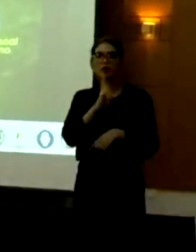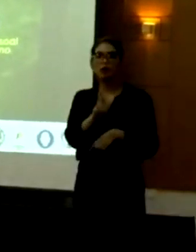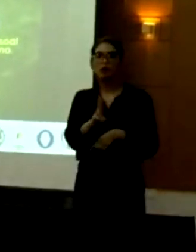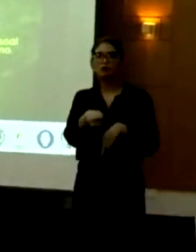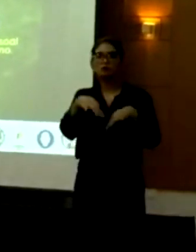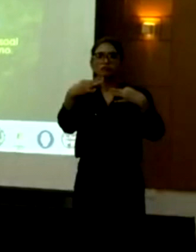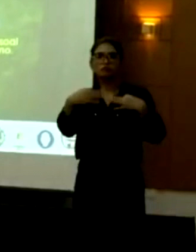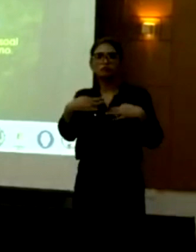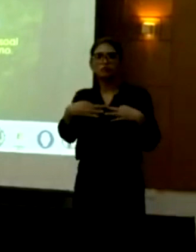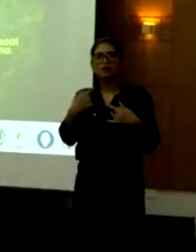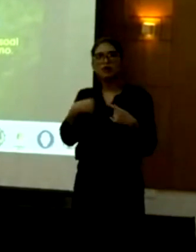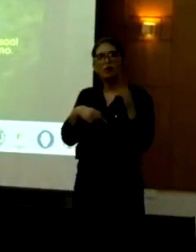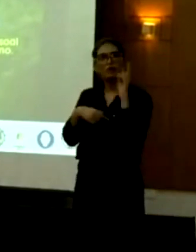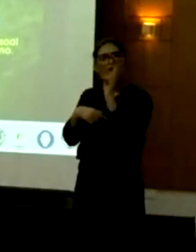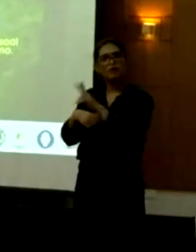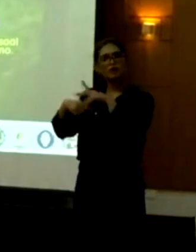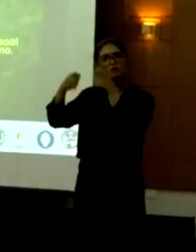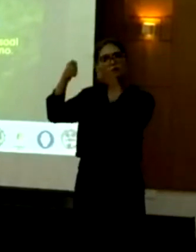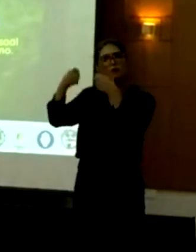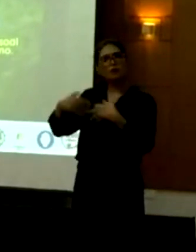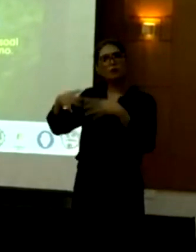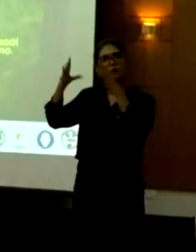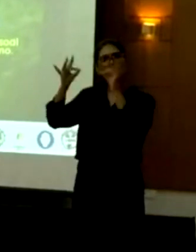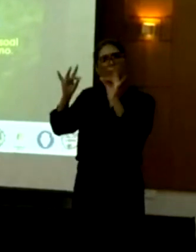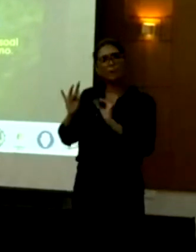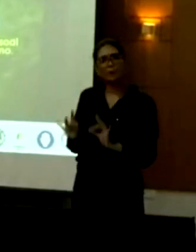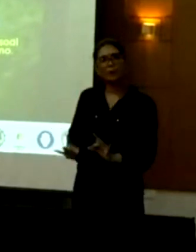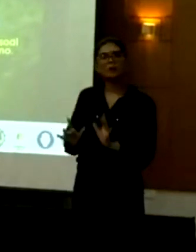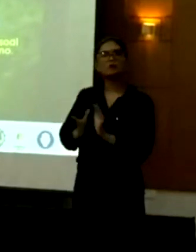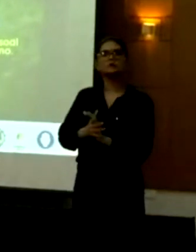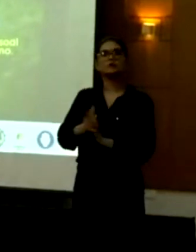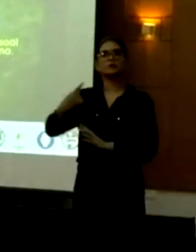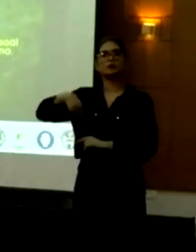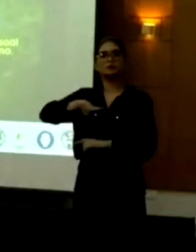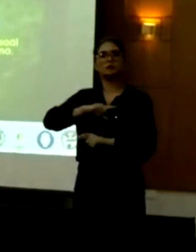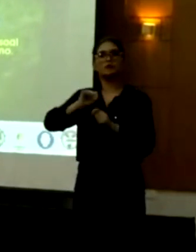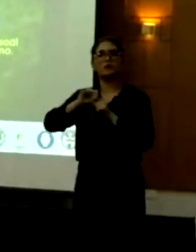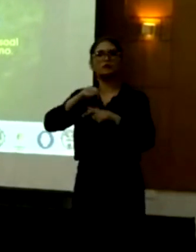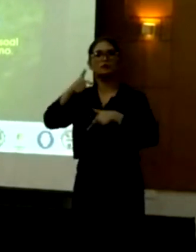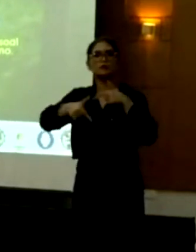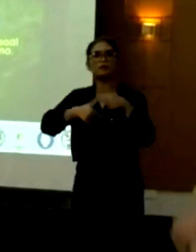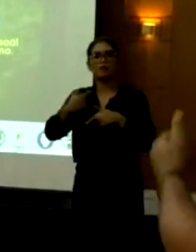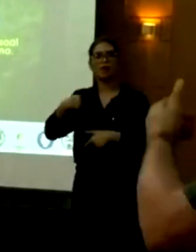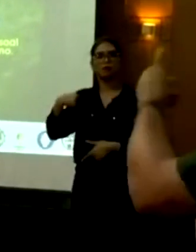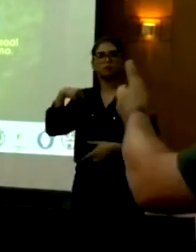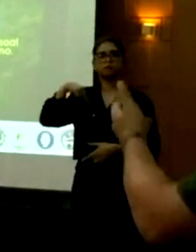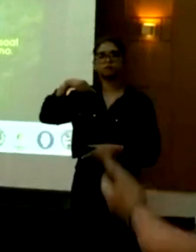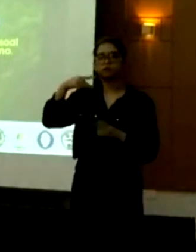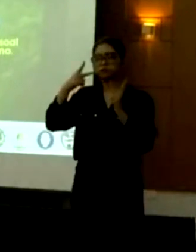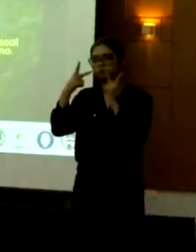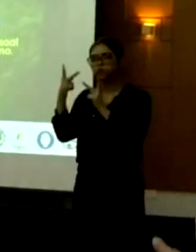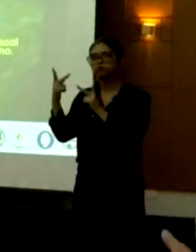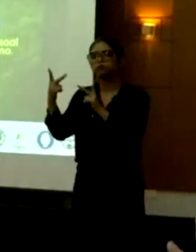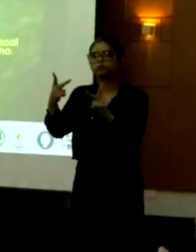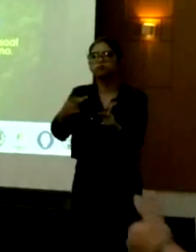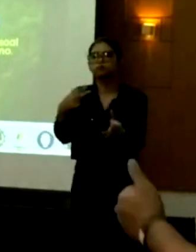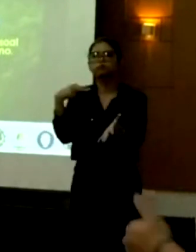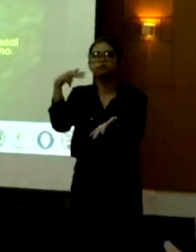it was very enlightening when we carry out work in the field we go to the interior of Pará passing from